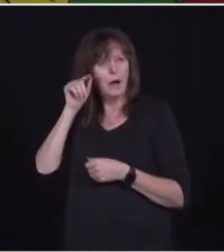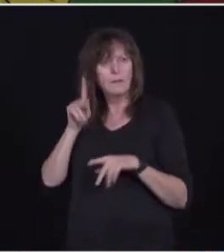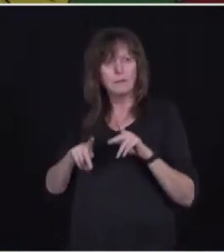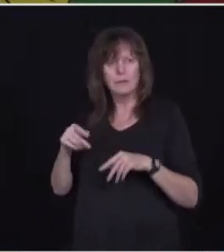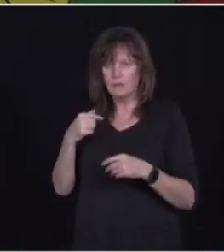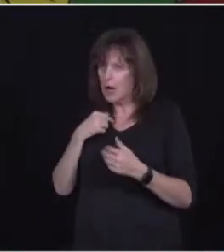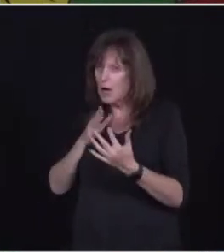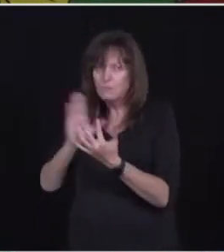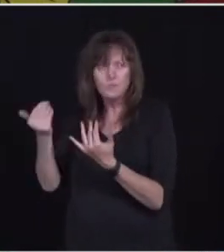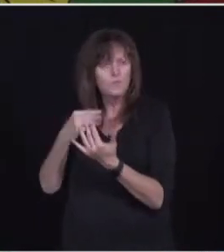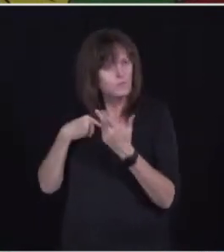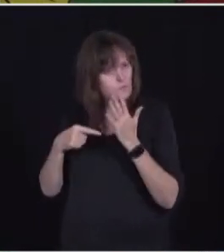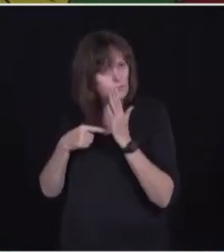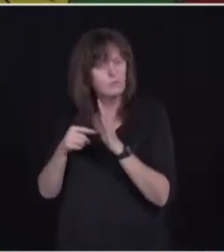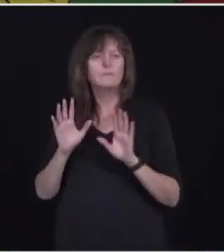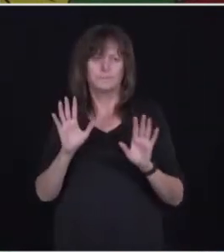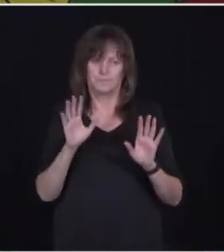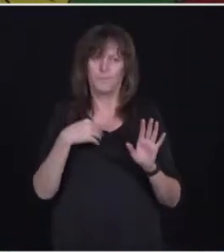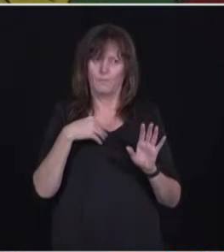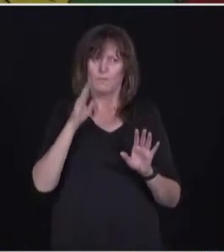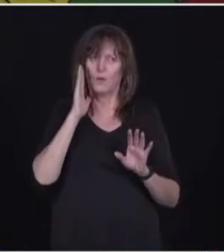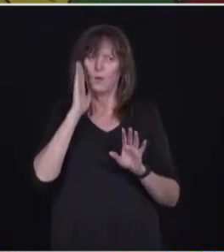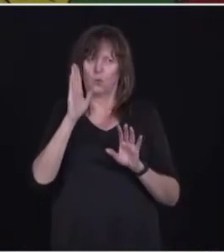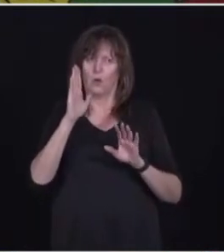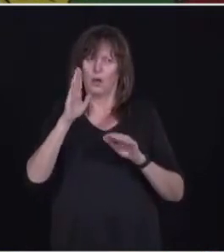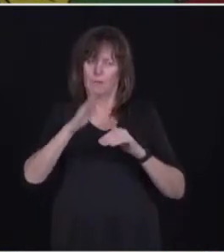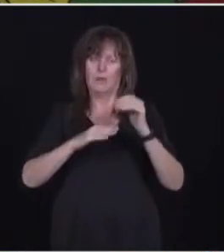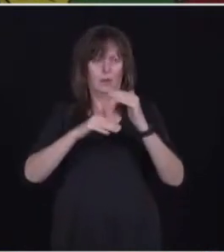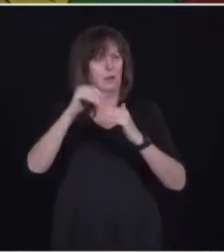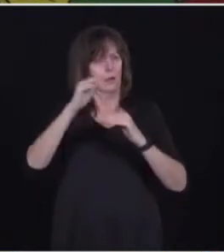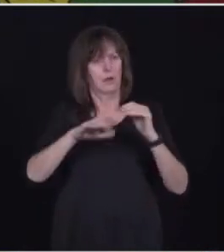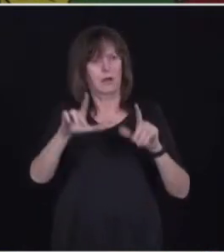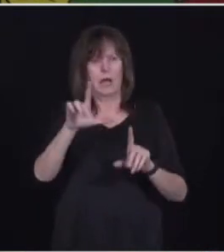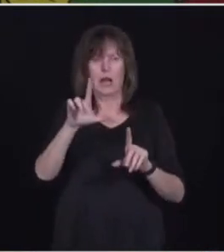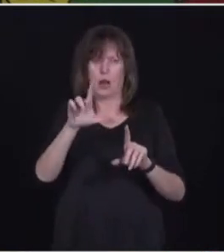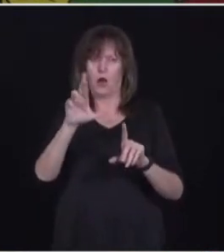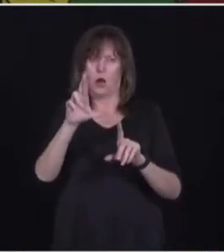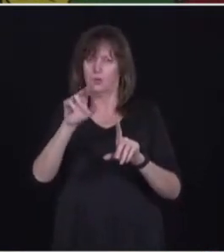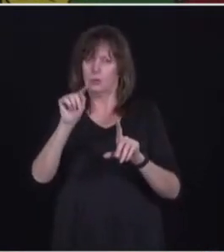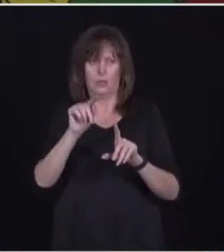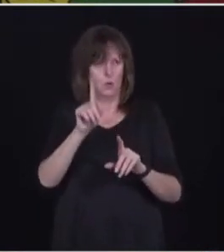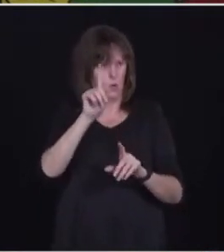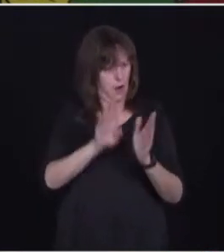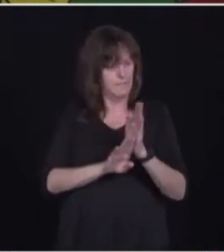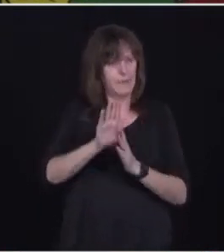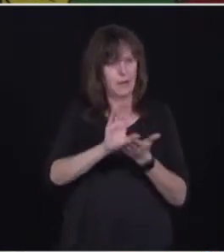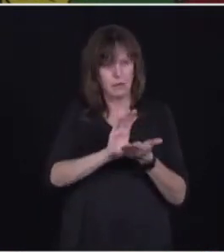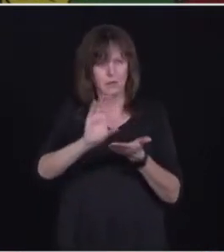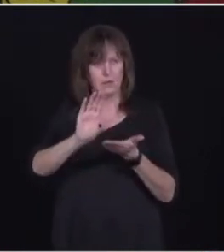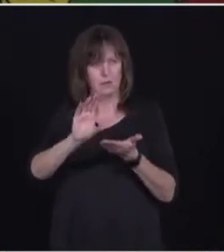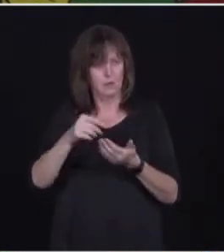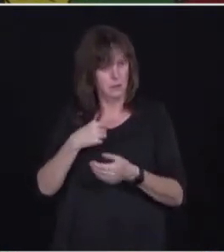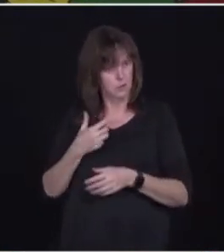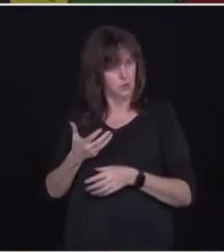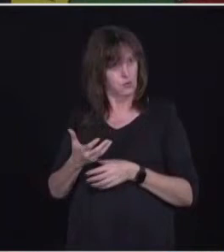I love the people of Hamilton and I'm going to be transparent, we are going to get the LRT built and we